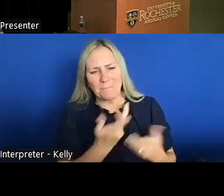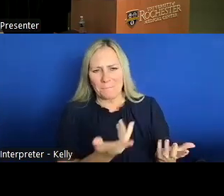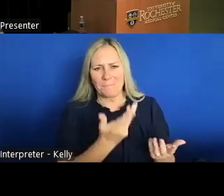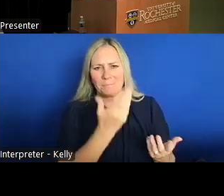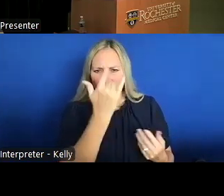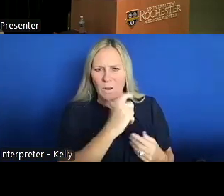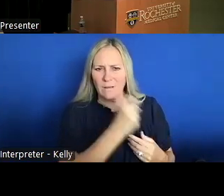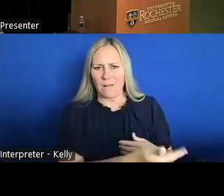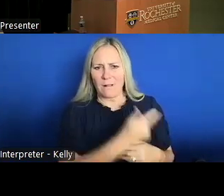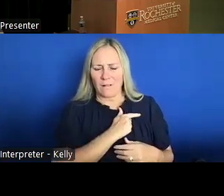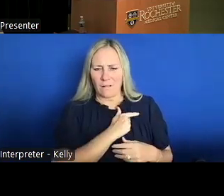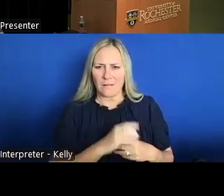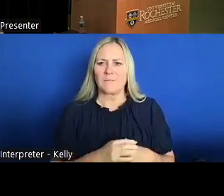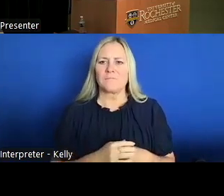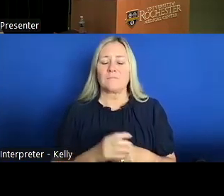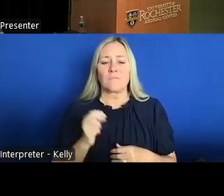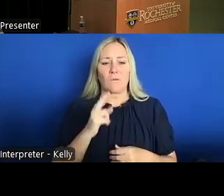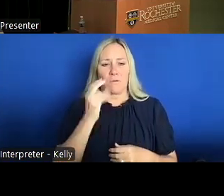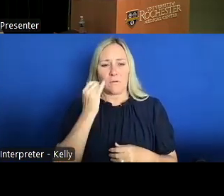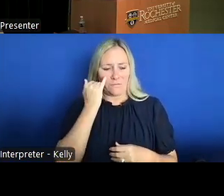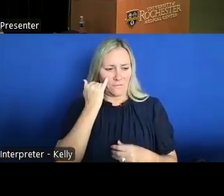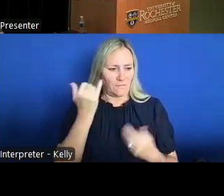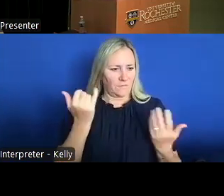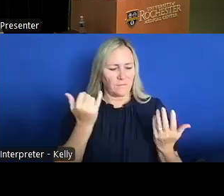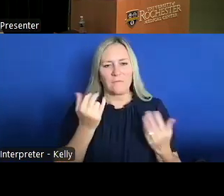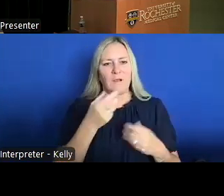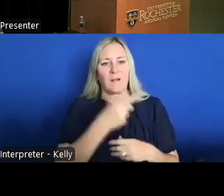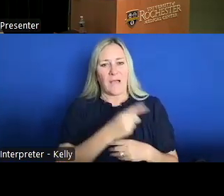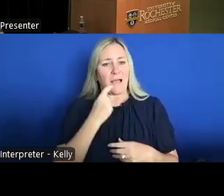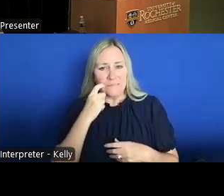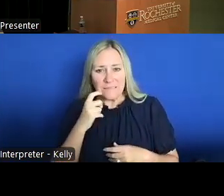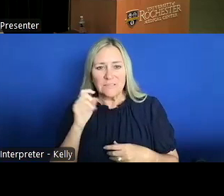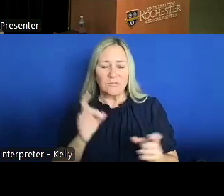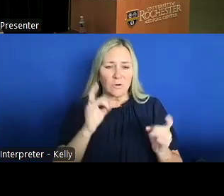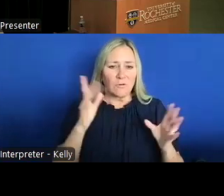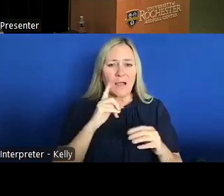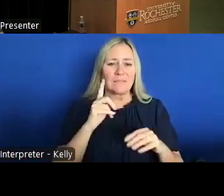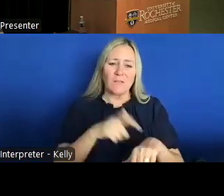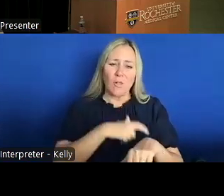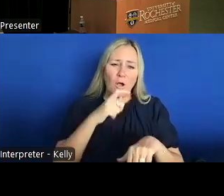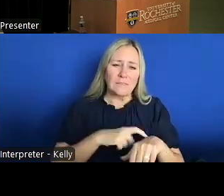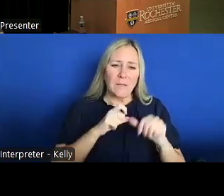mentioned say with a crisis over over a very long period of time when there's a sense of relief we